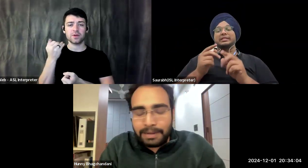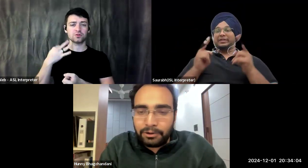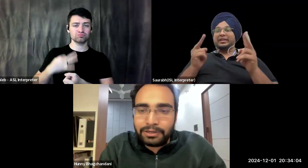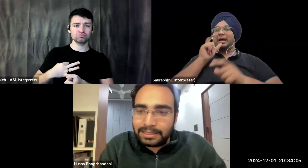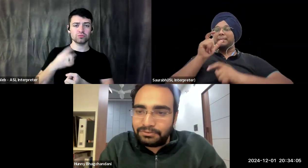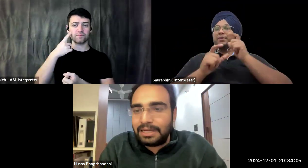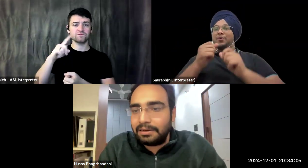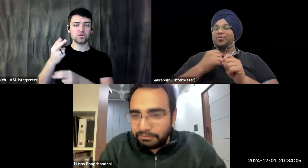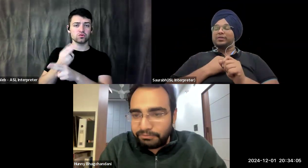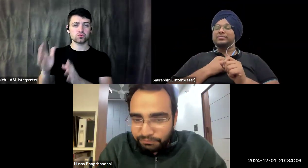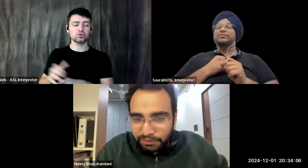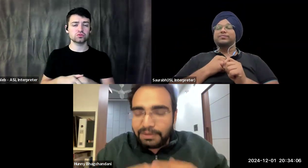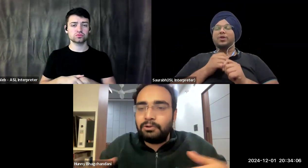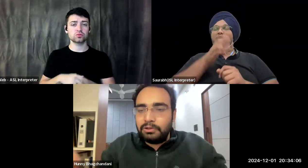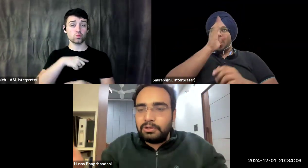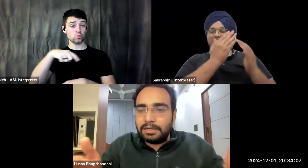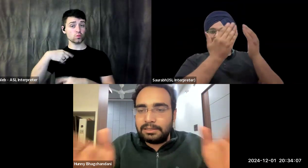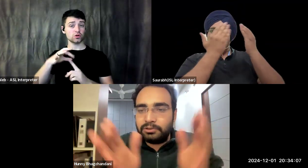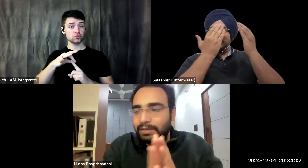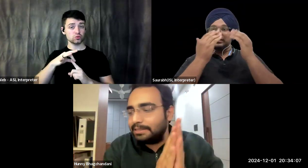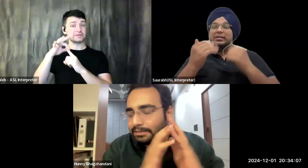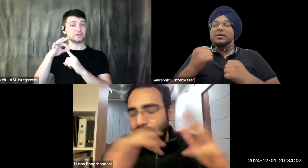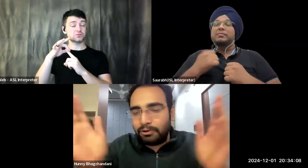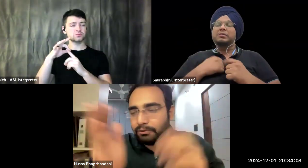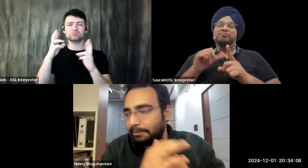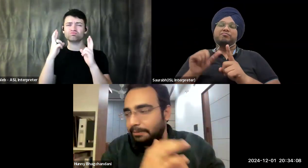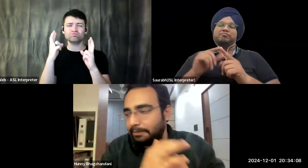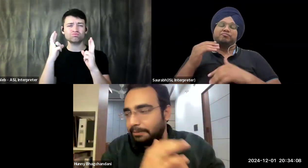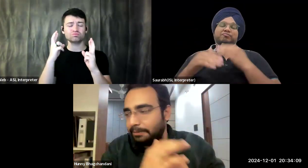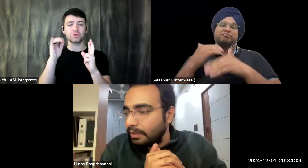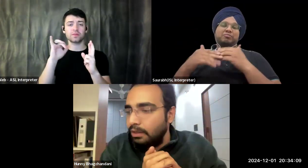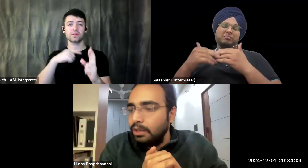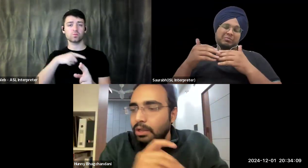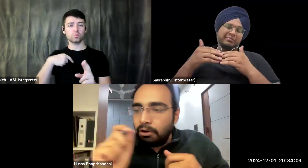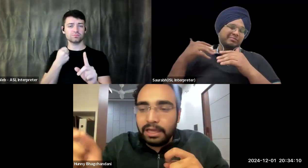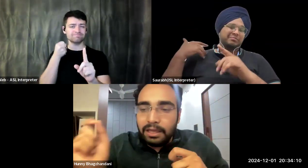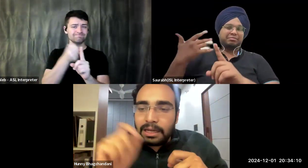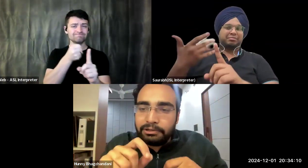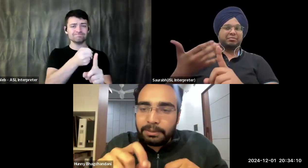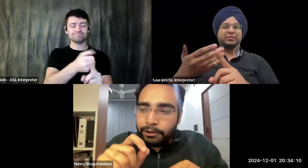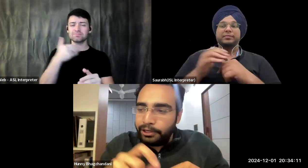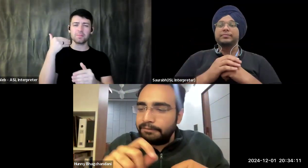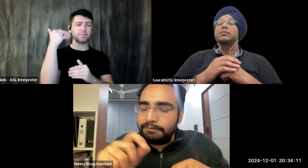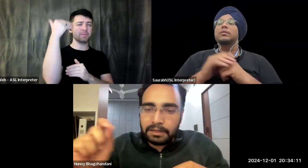by God's grac,e we are we will be doing this for a long time. Okay coming to the point of